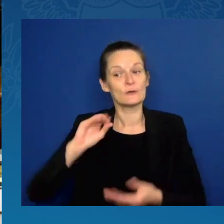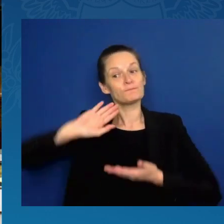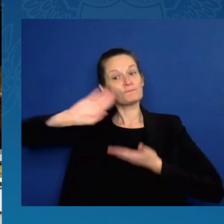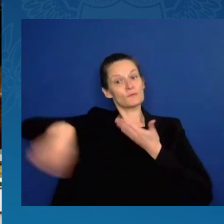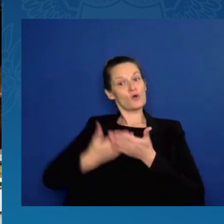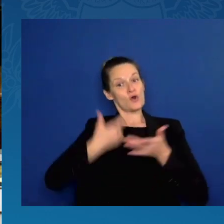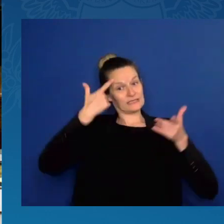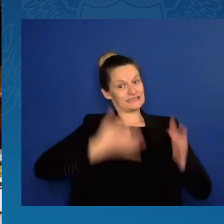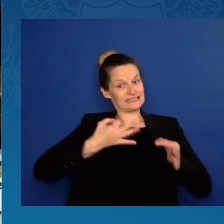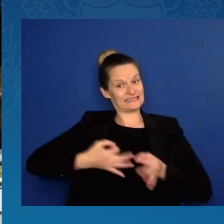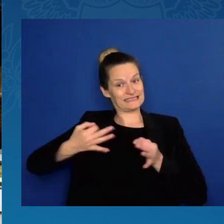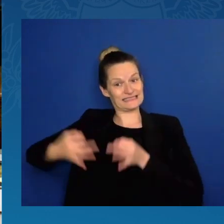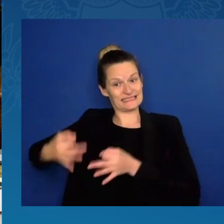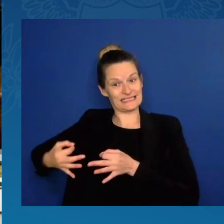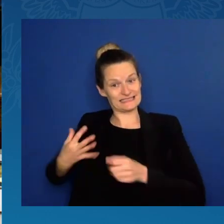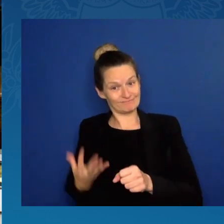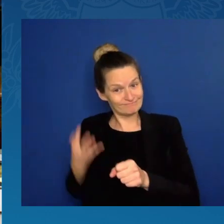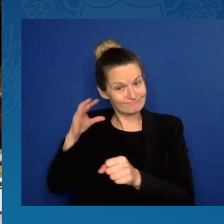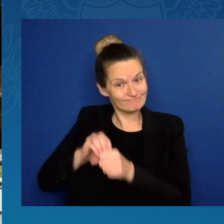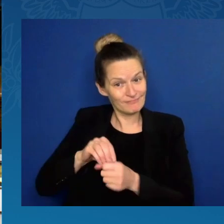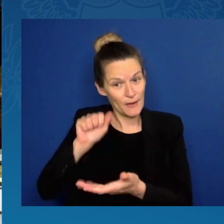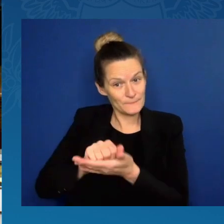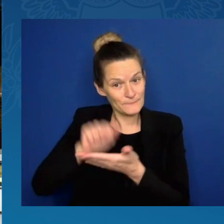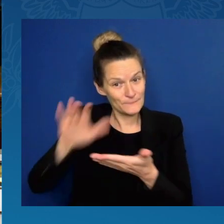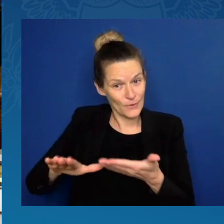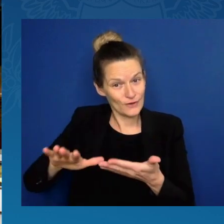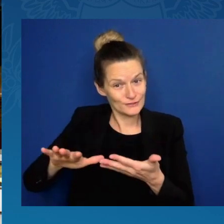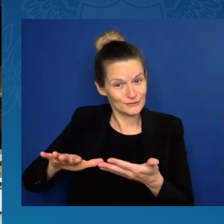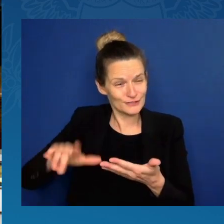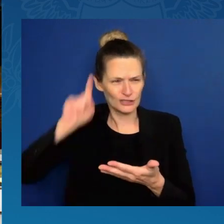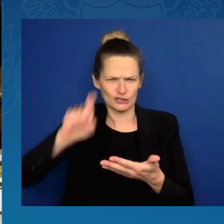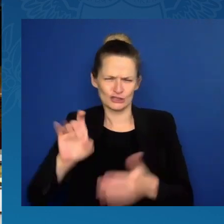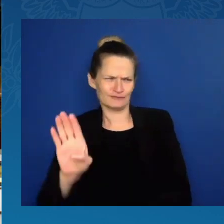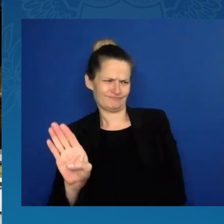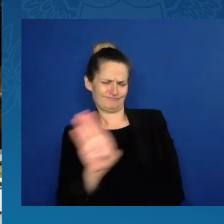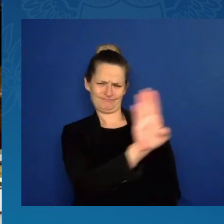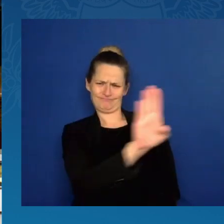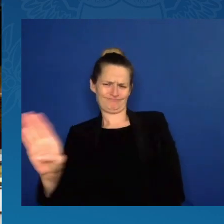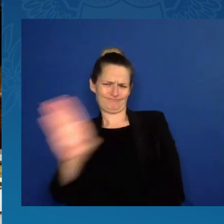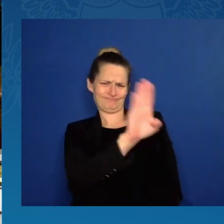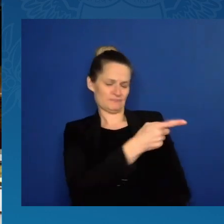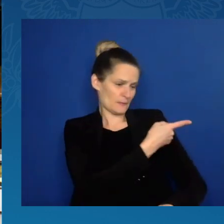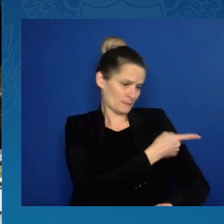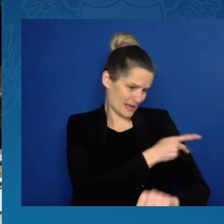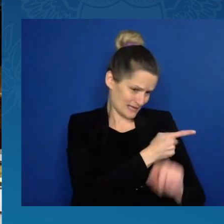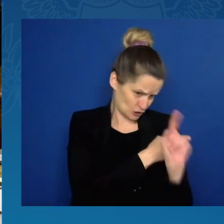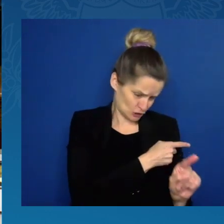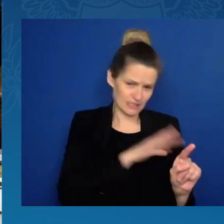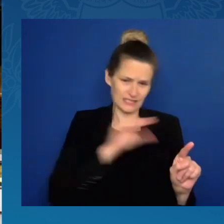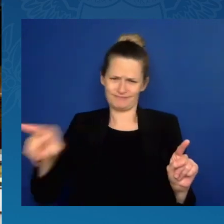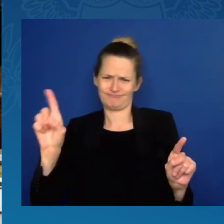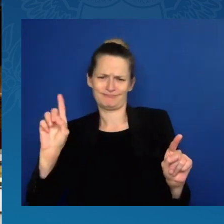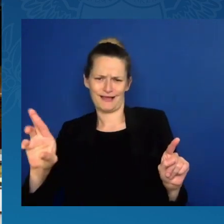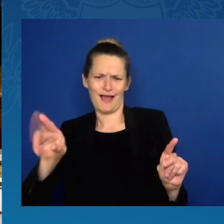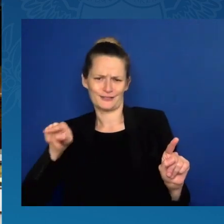and their health care provider. I am sponsoring a bill to remove criminal penalties for those who provide abortion services or information.